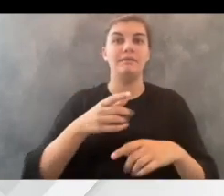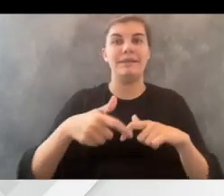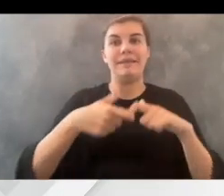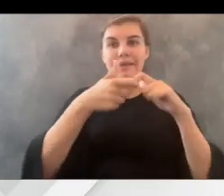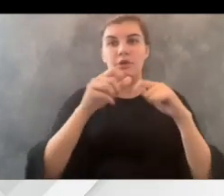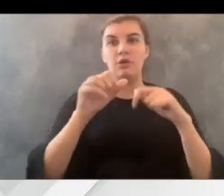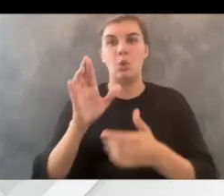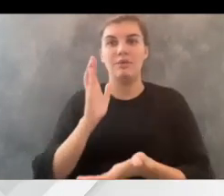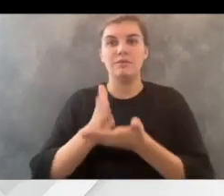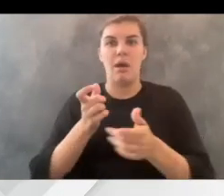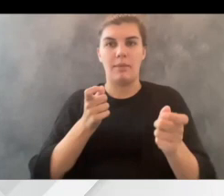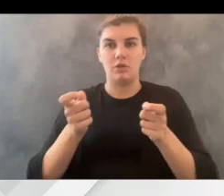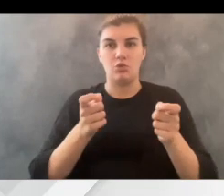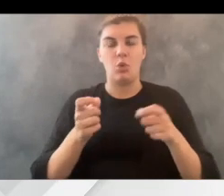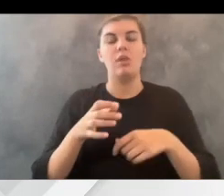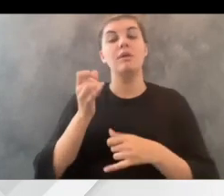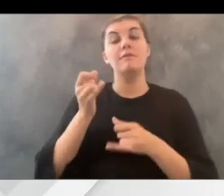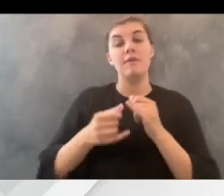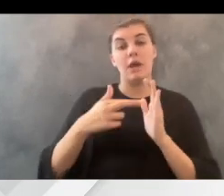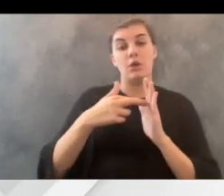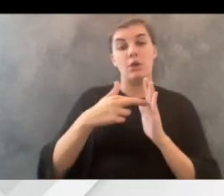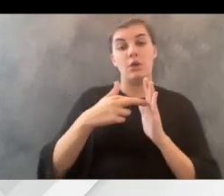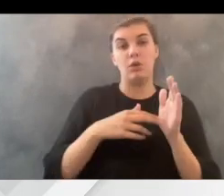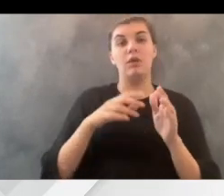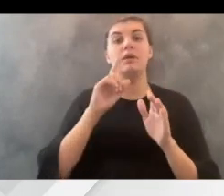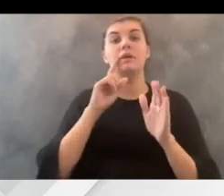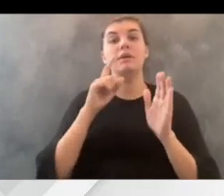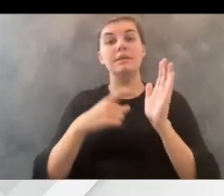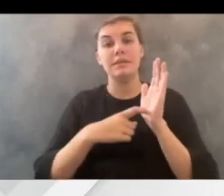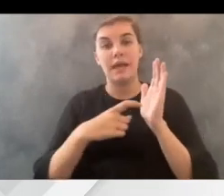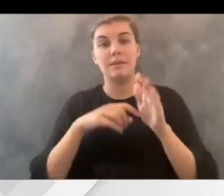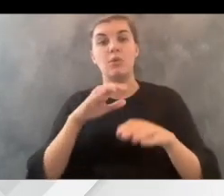In the final rule, detectable warning services are required